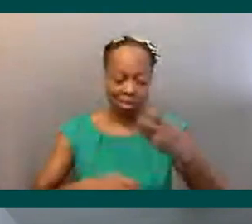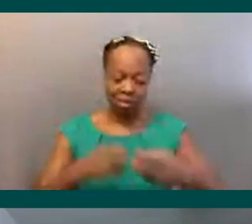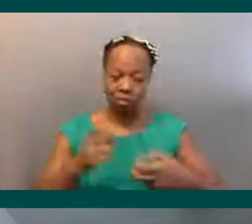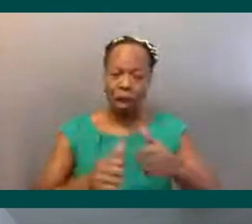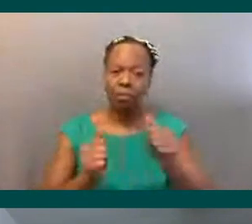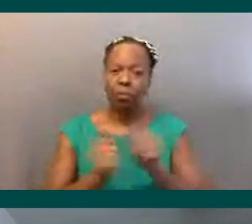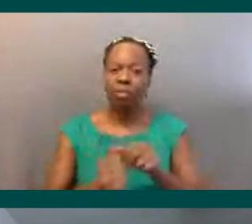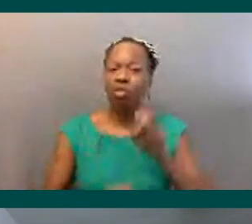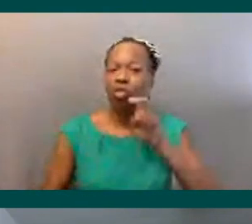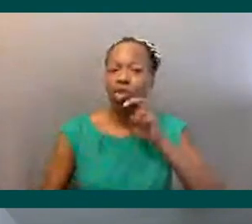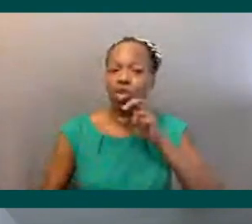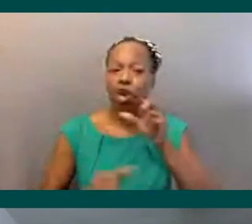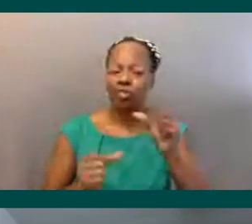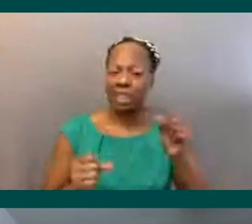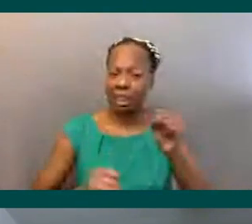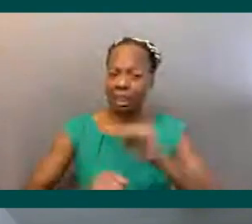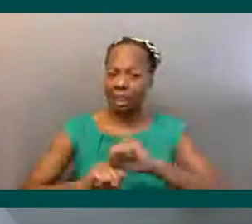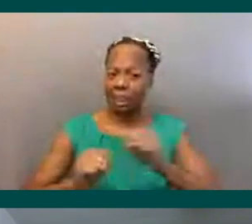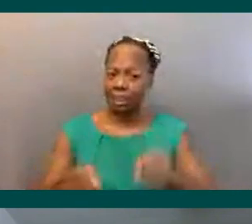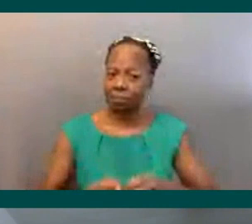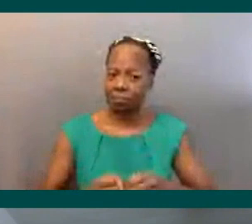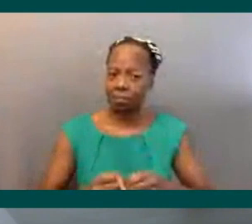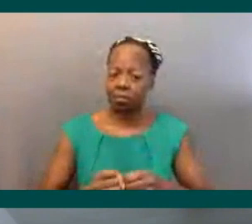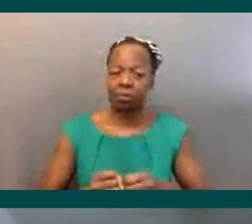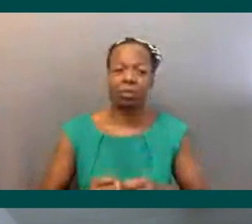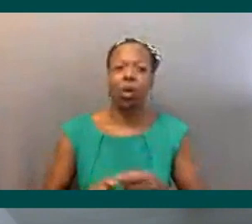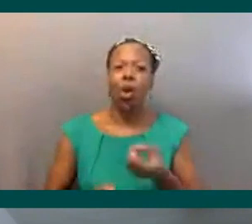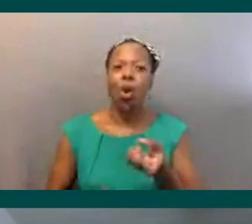so oral medication for spasticity,